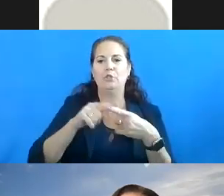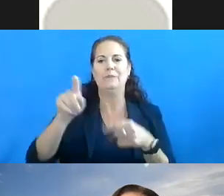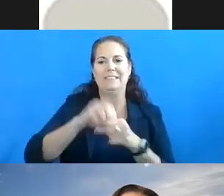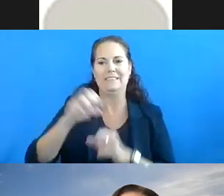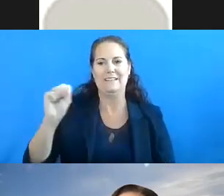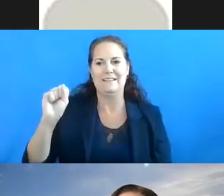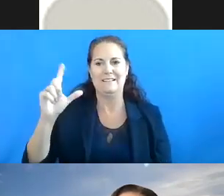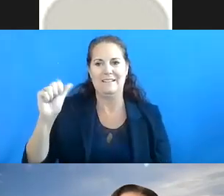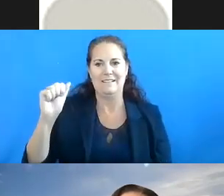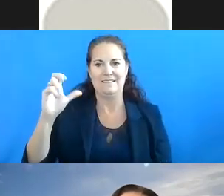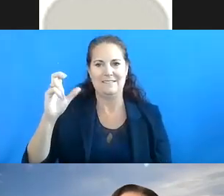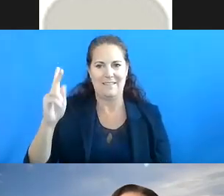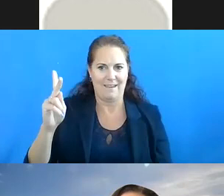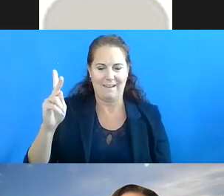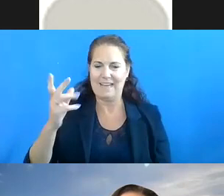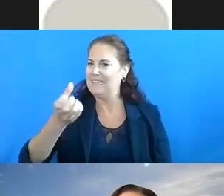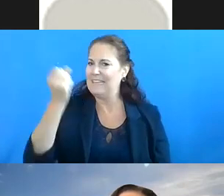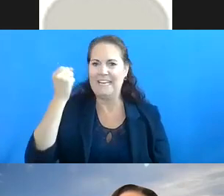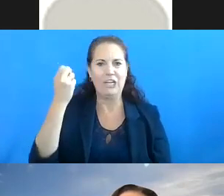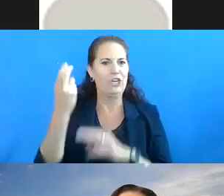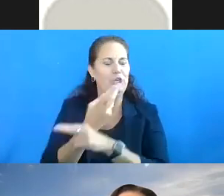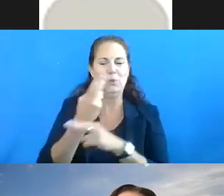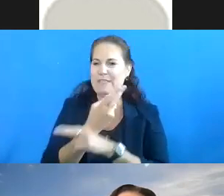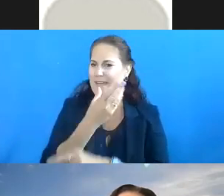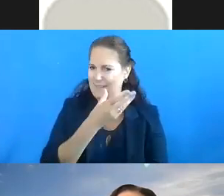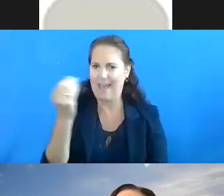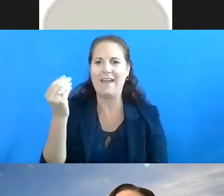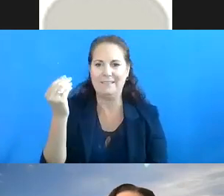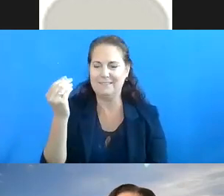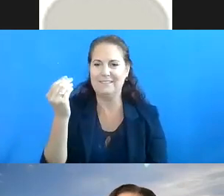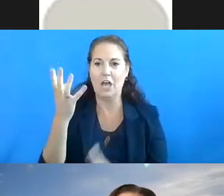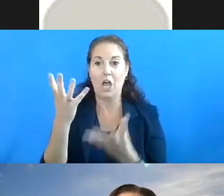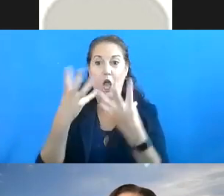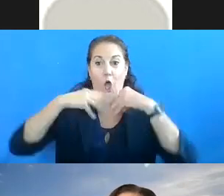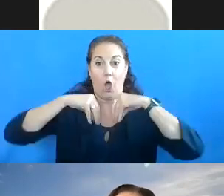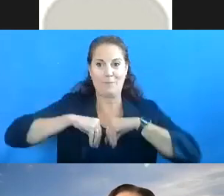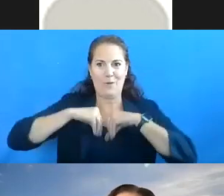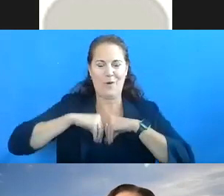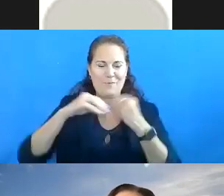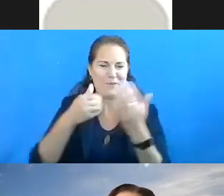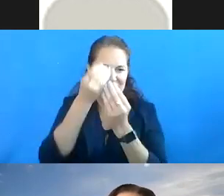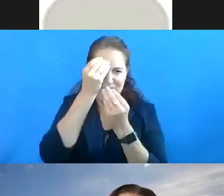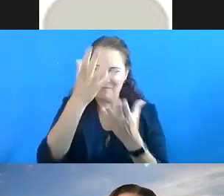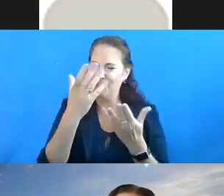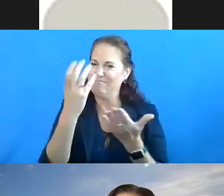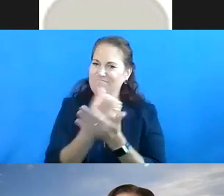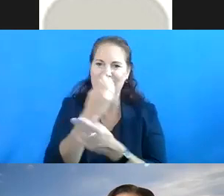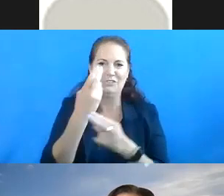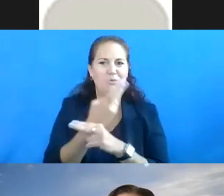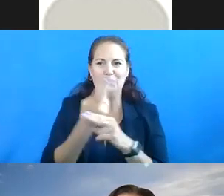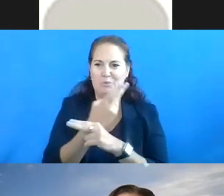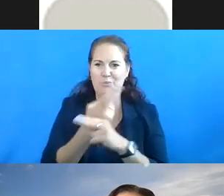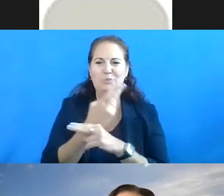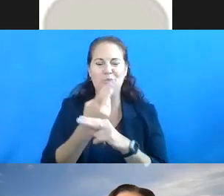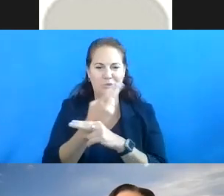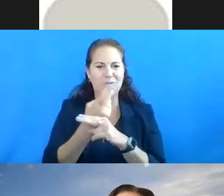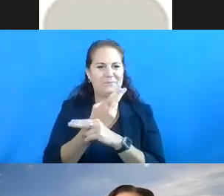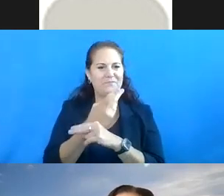and you can take it and use it and absorb the information, and use the tools that I'm also going